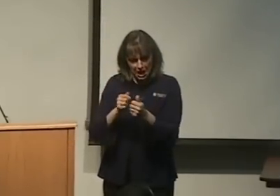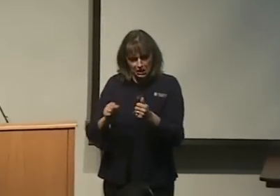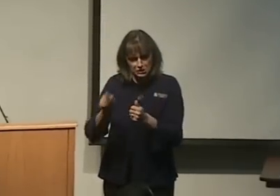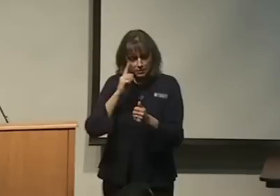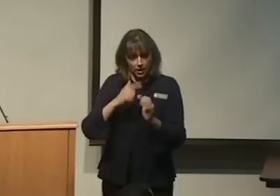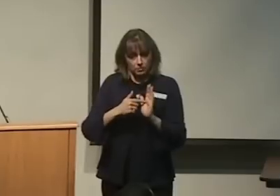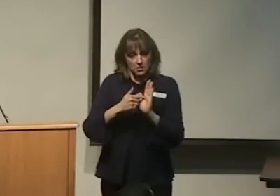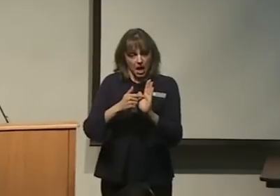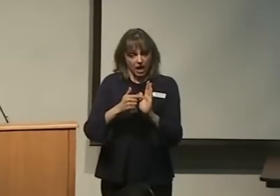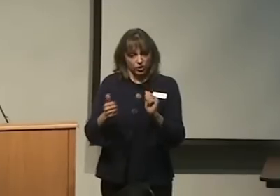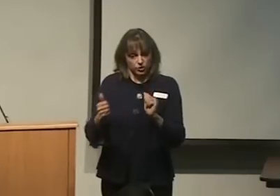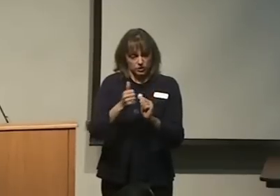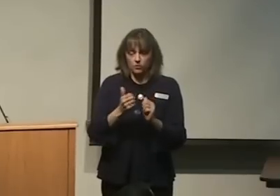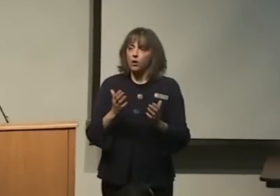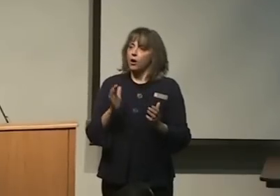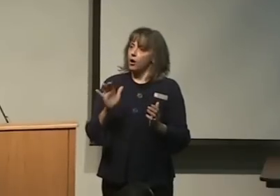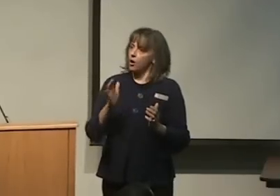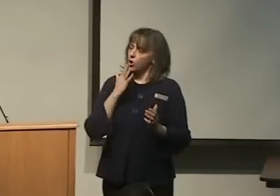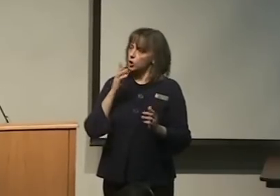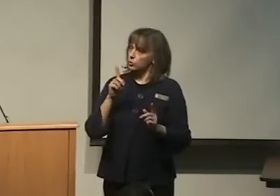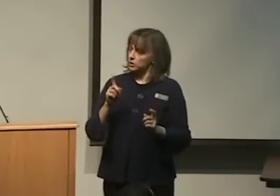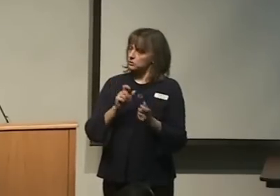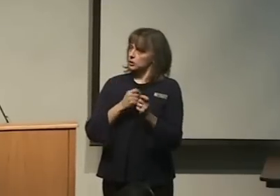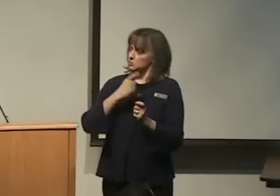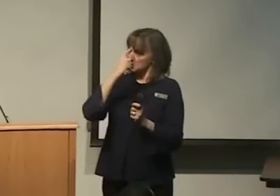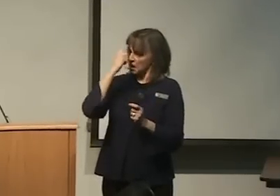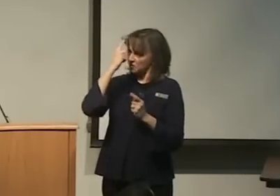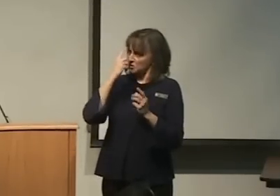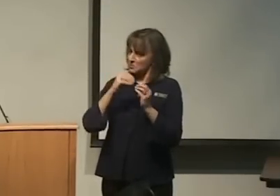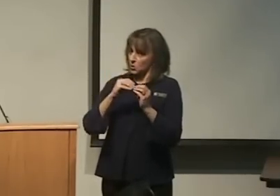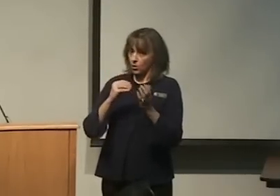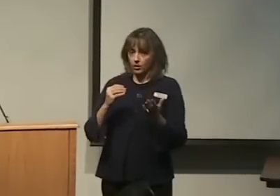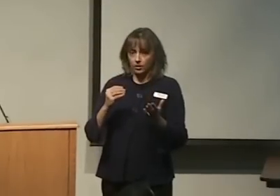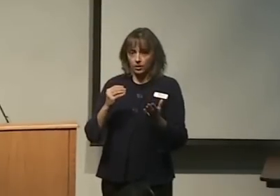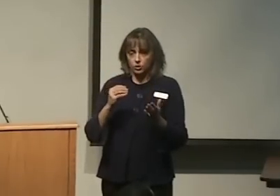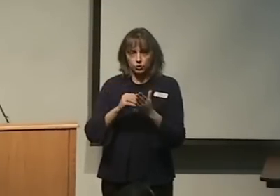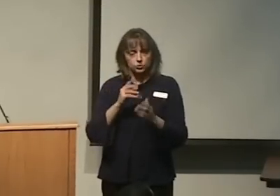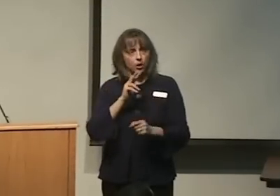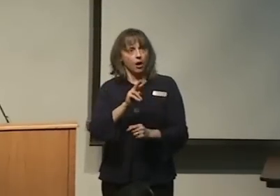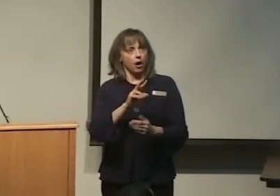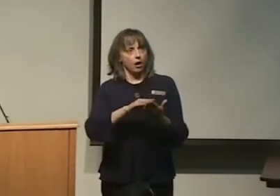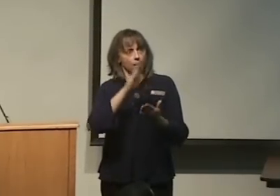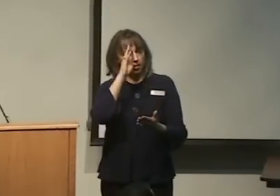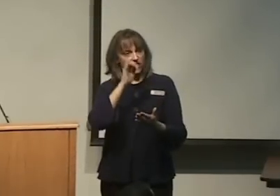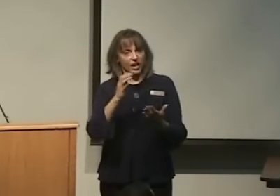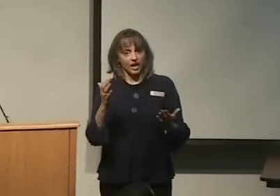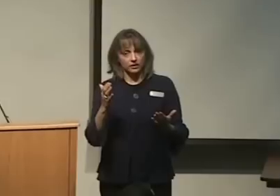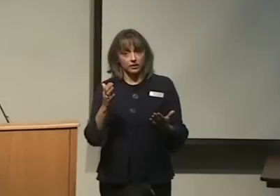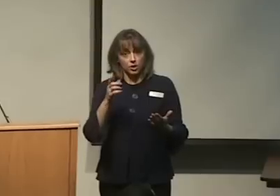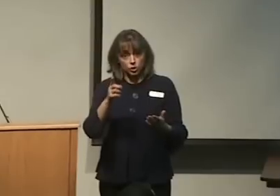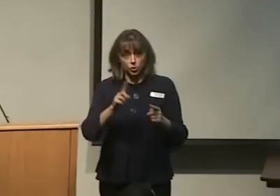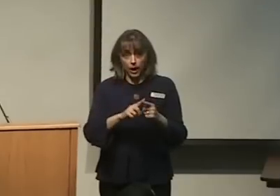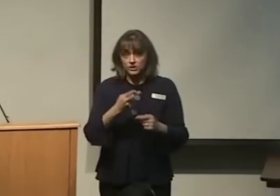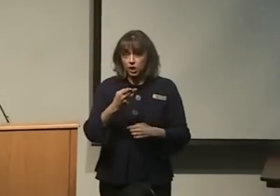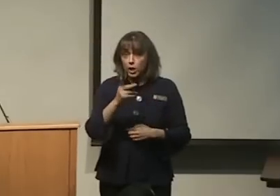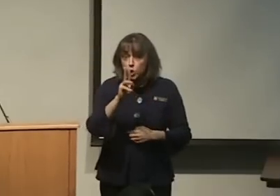face that's really the added value. It's not the content you deliver, it's your humanity,